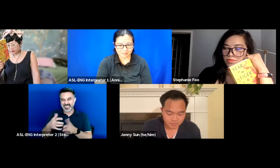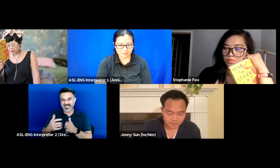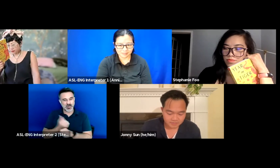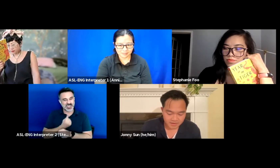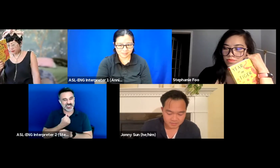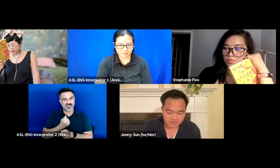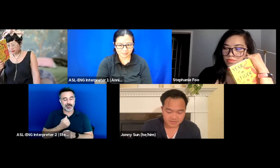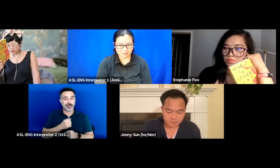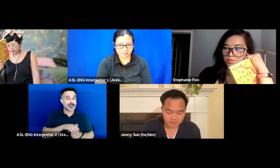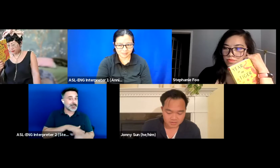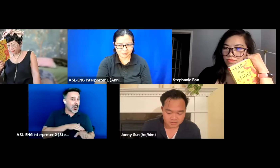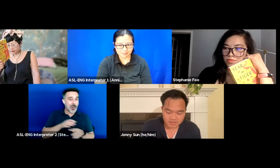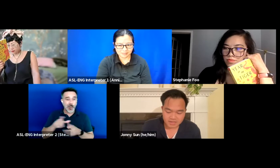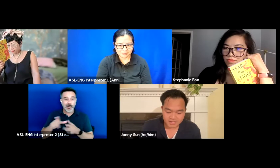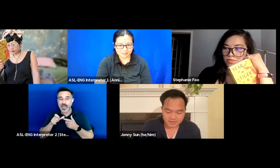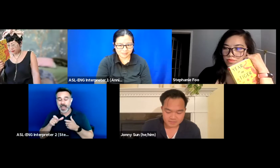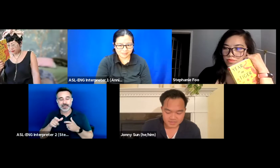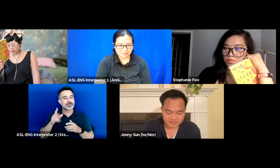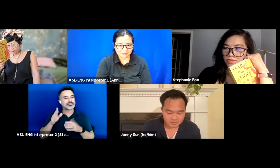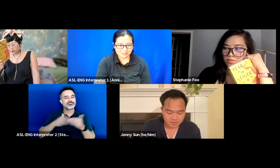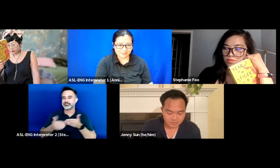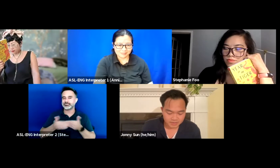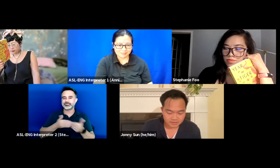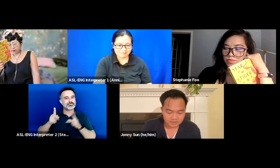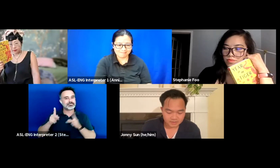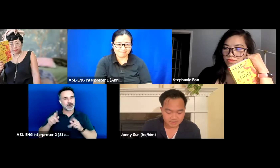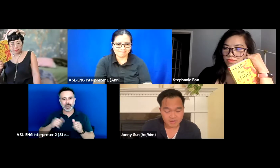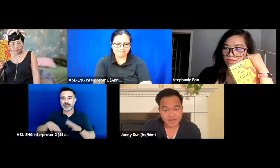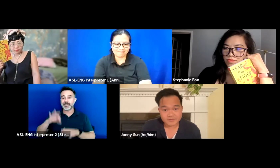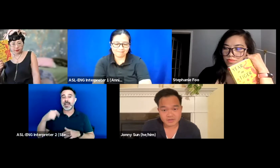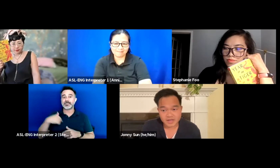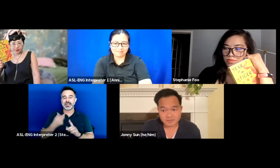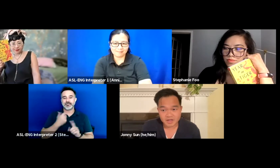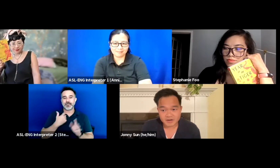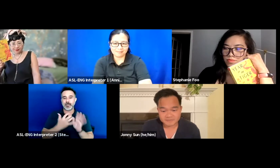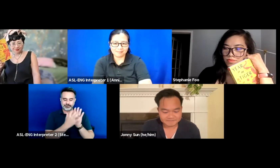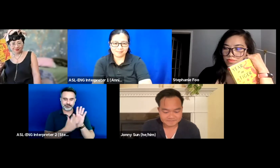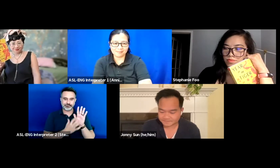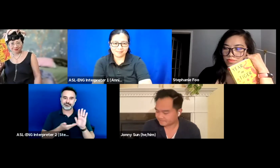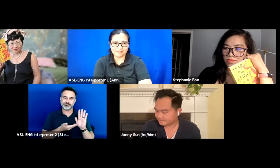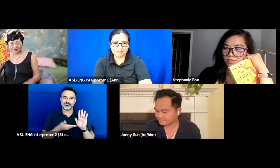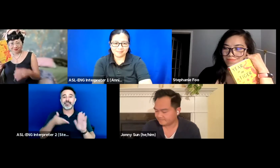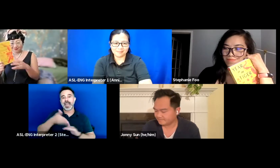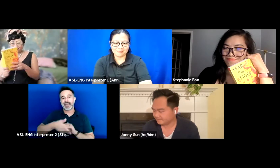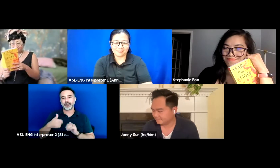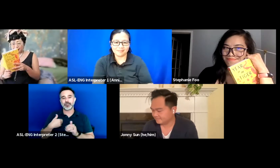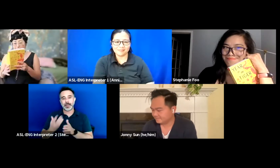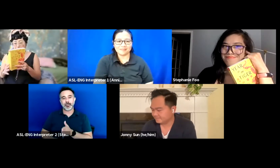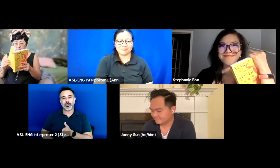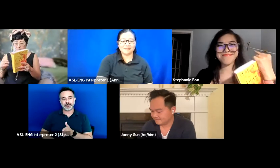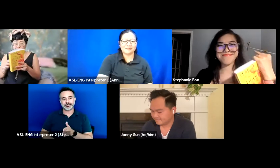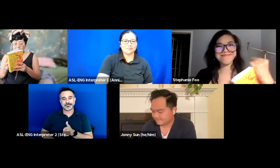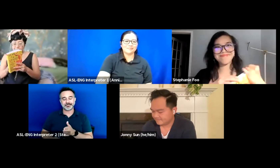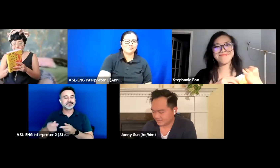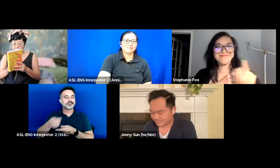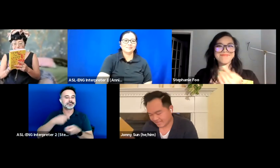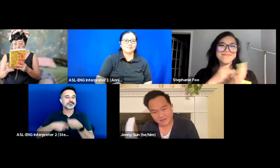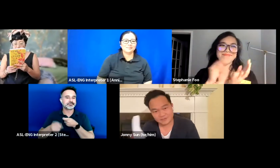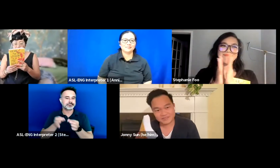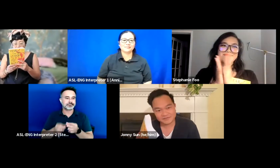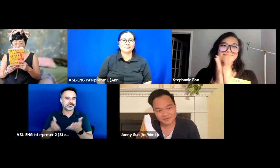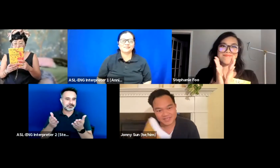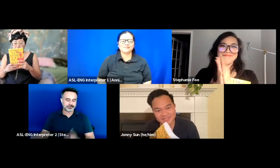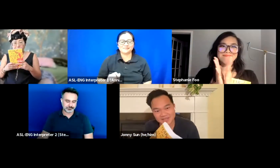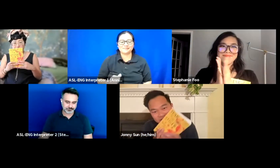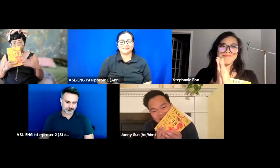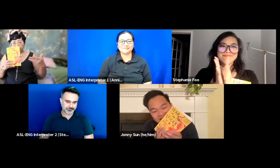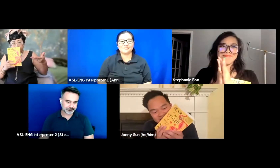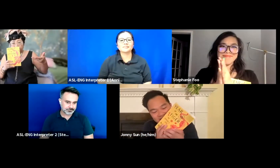is that she included transcripts of interviews and podcasts that she did.